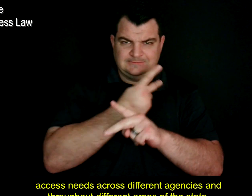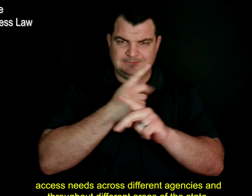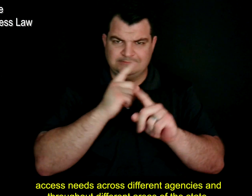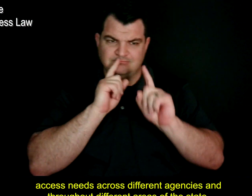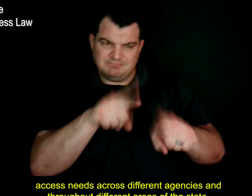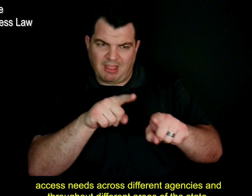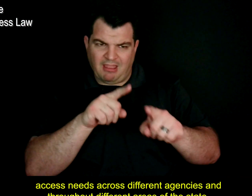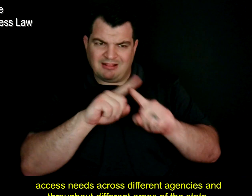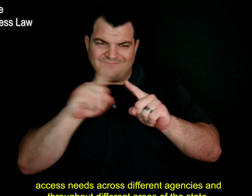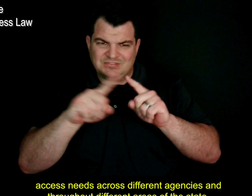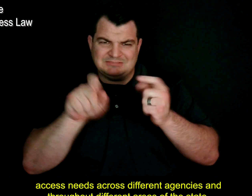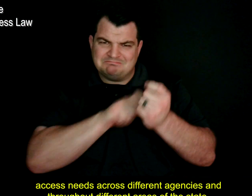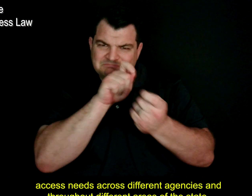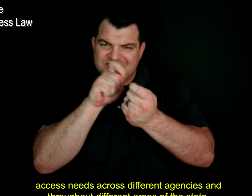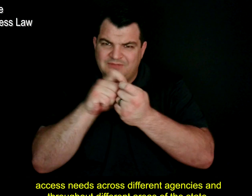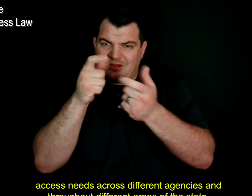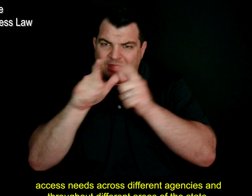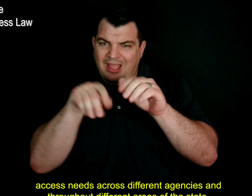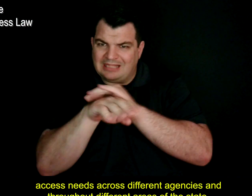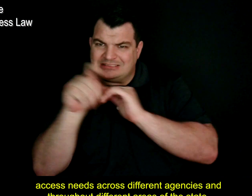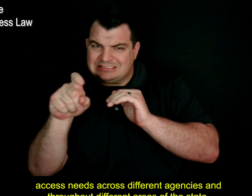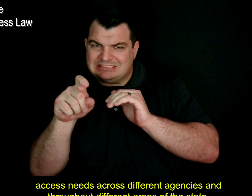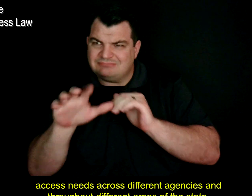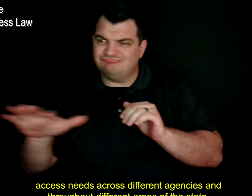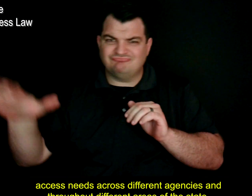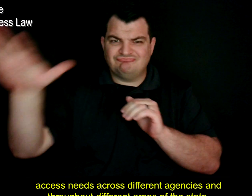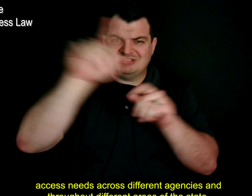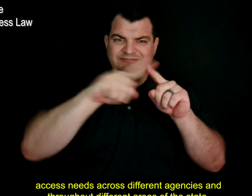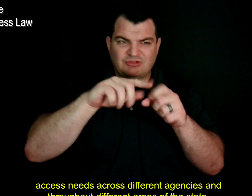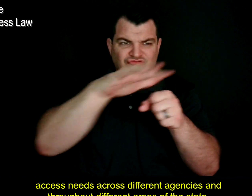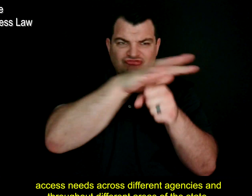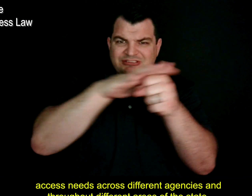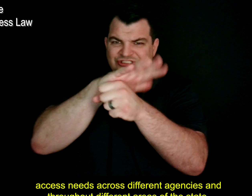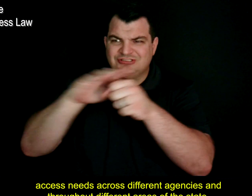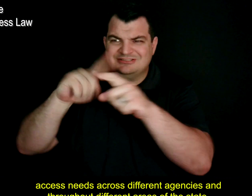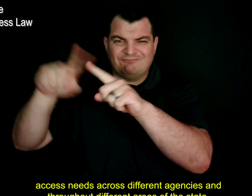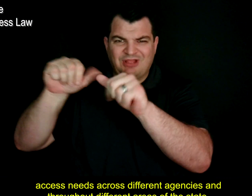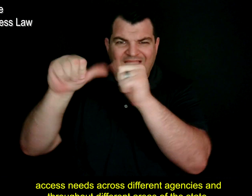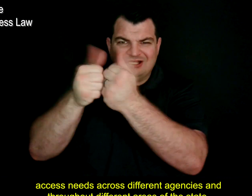access needs across different agencies and throughout different areas of the state.